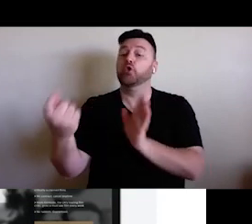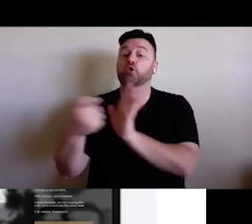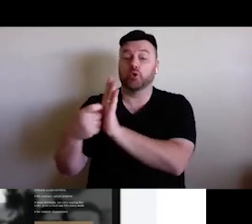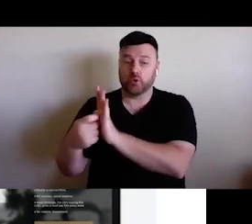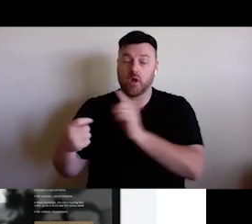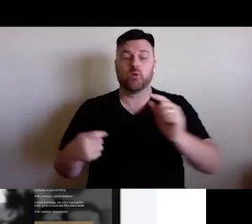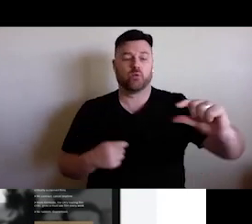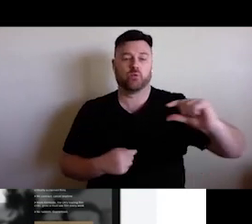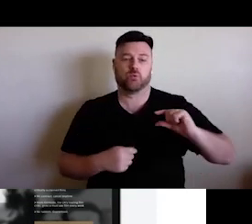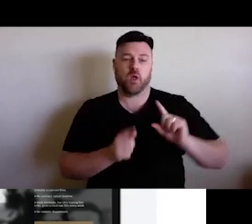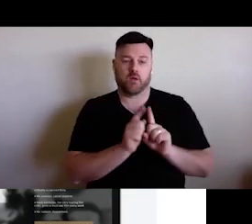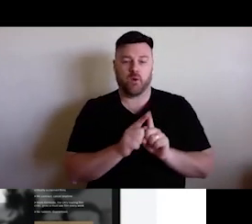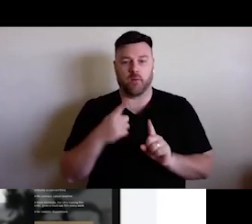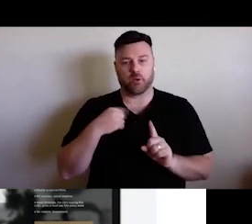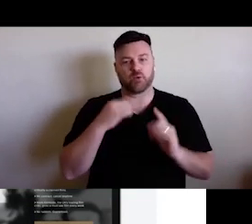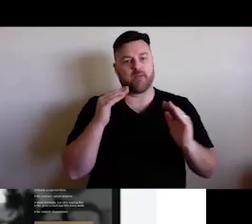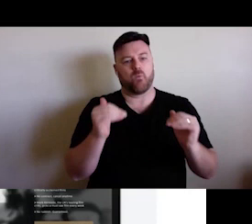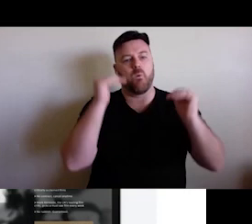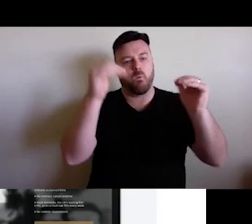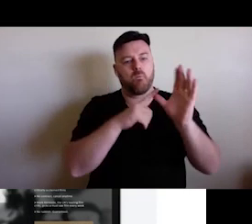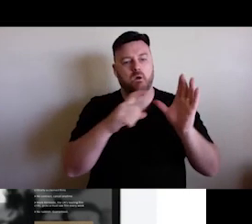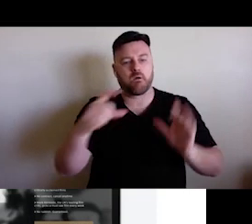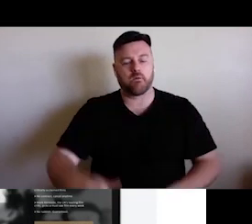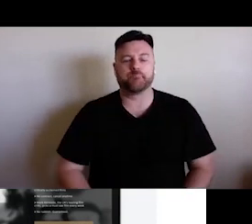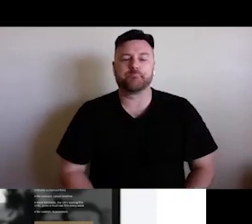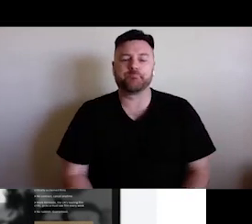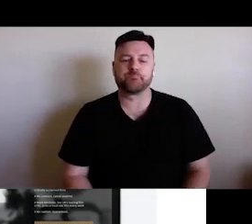"Right, for X amount a month, you can basically access exclusive